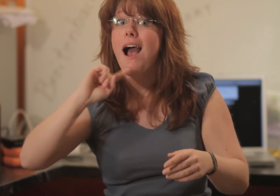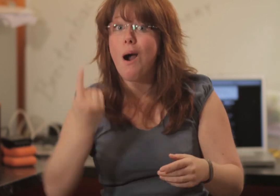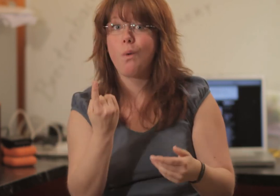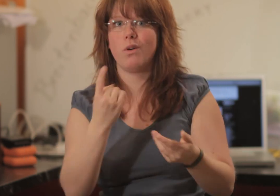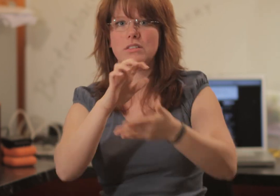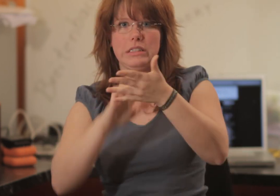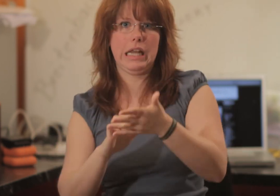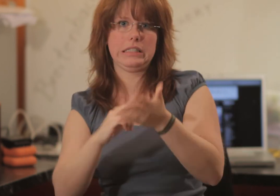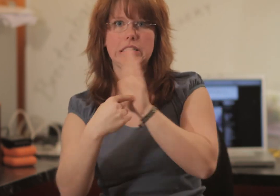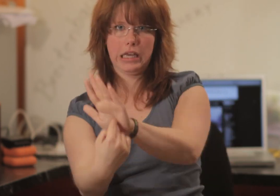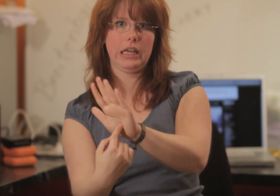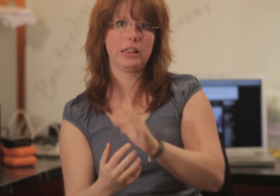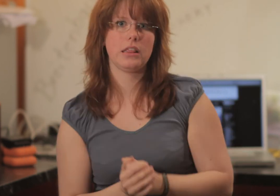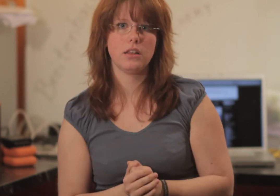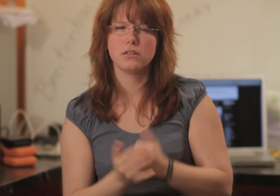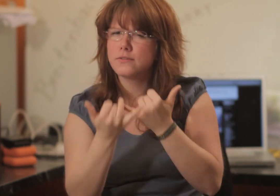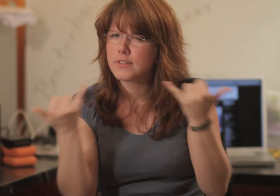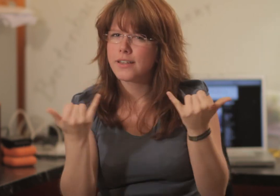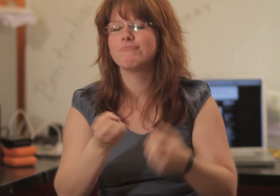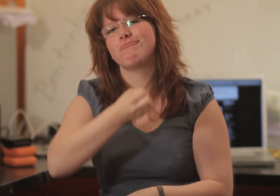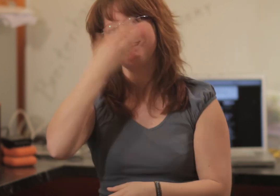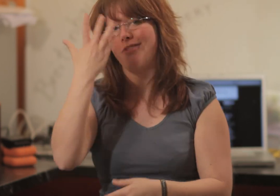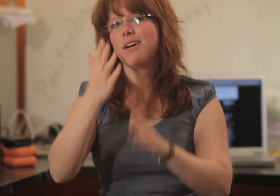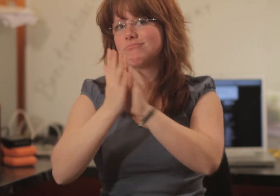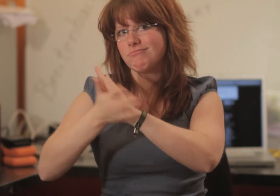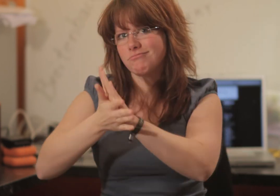...naturally through sign language.